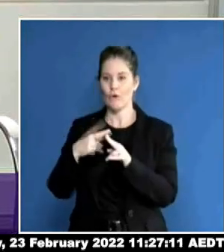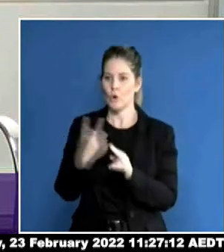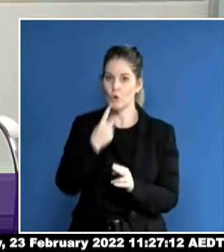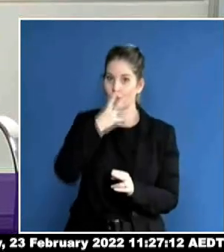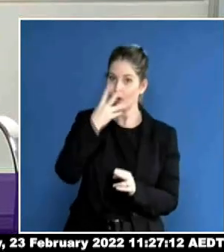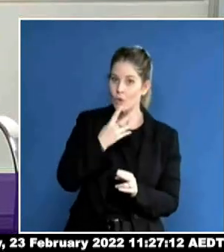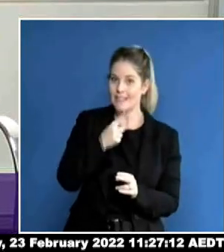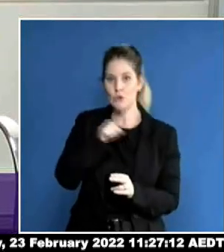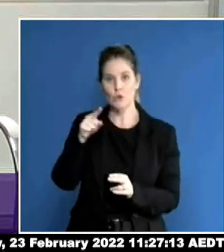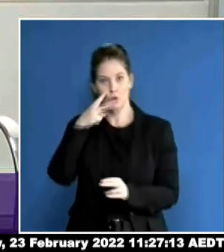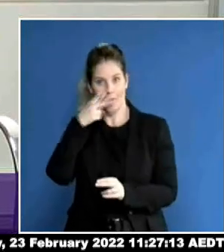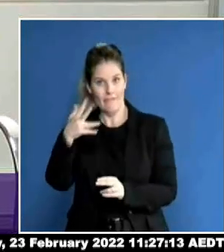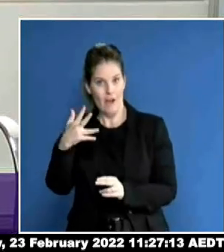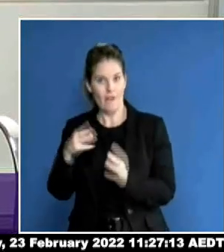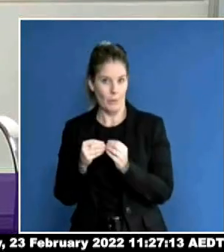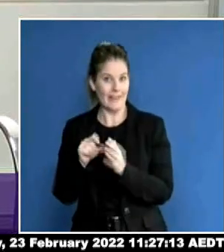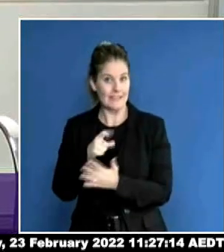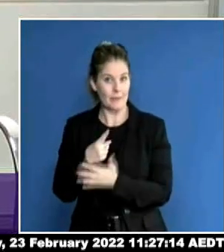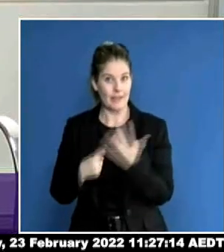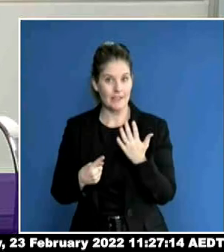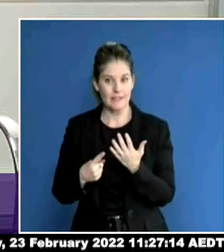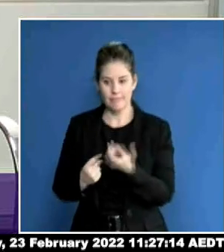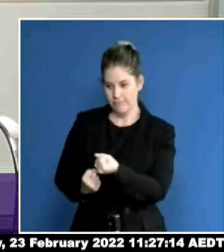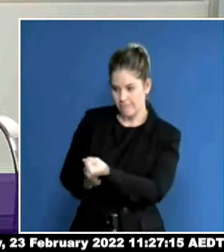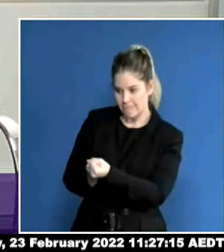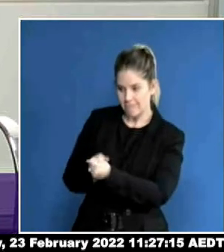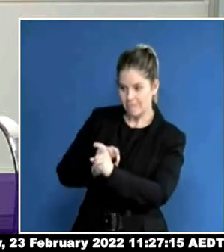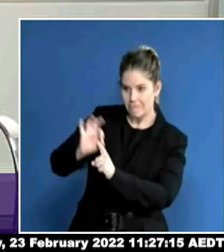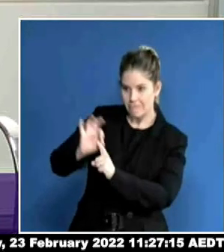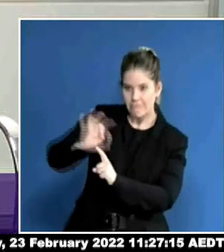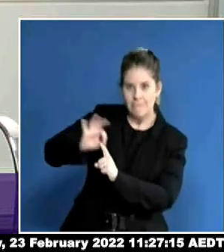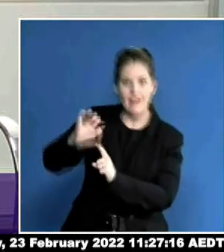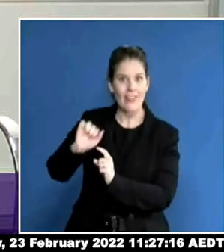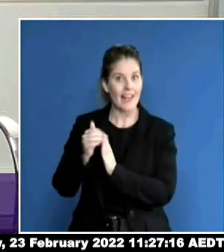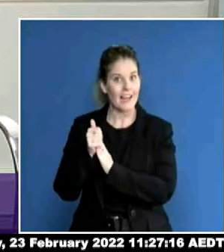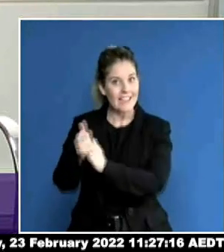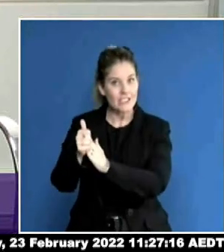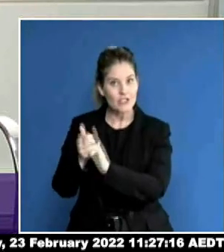their leadership skills, helps them develop their individual advocacy skills so that they